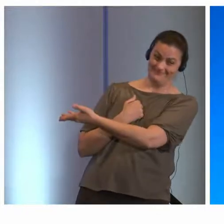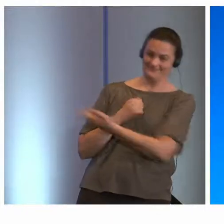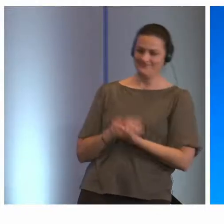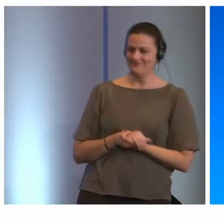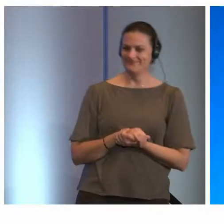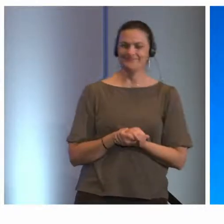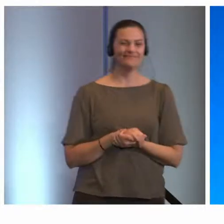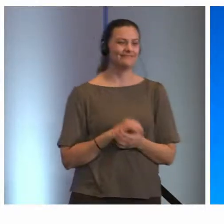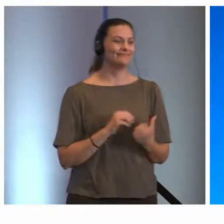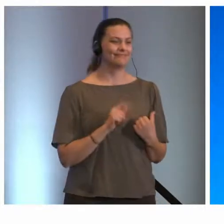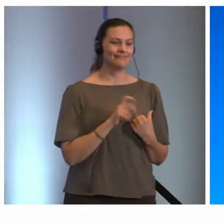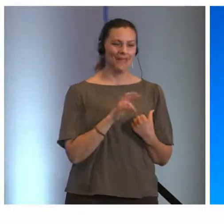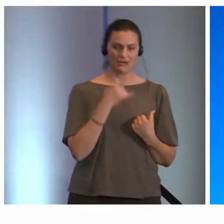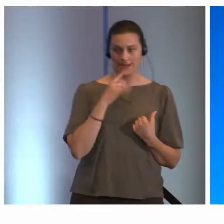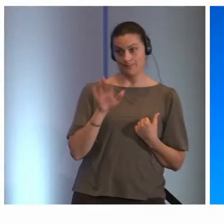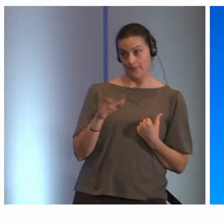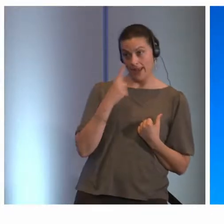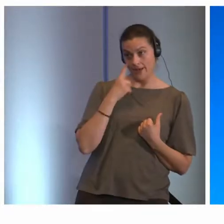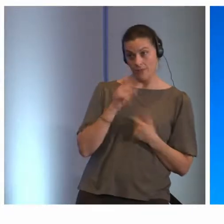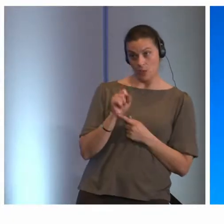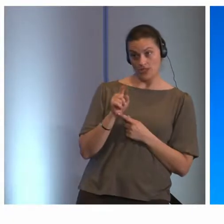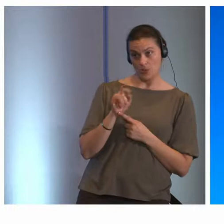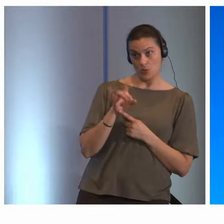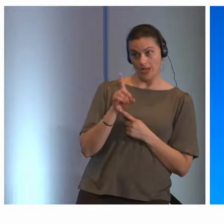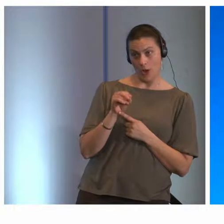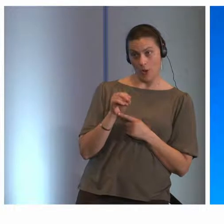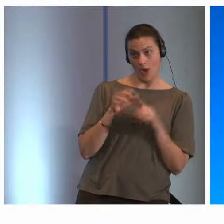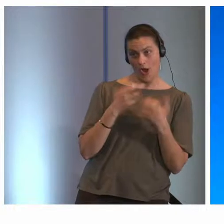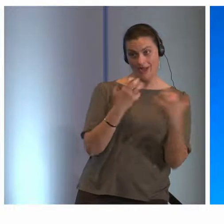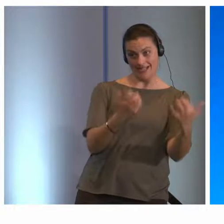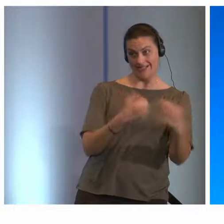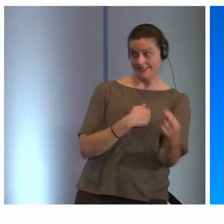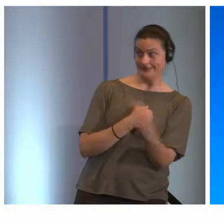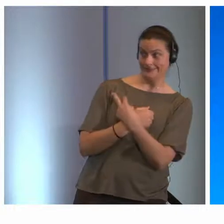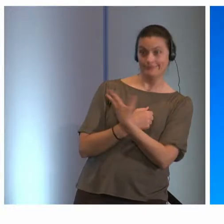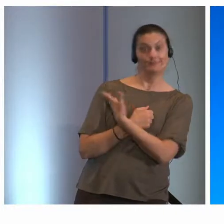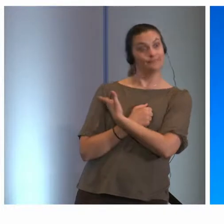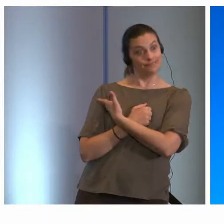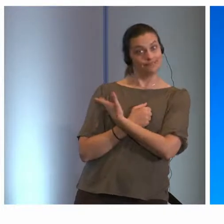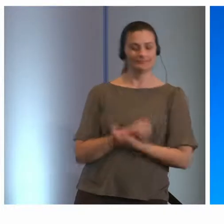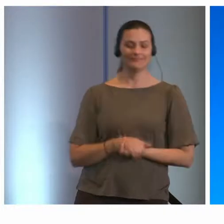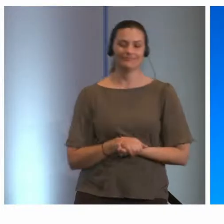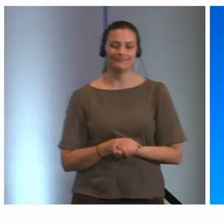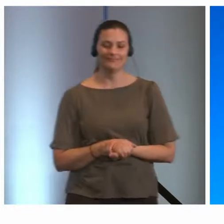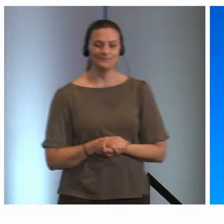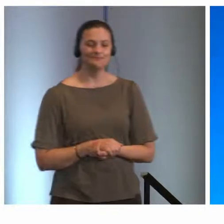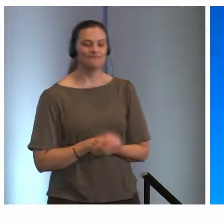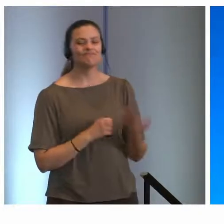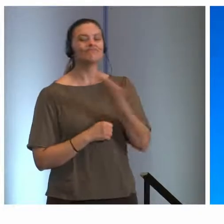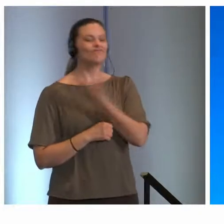which I won't even say. But moving on....